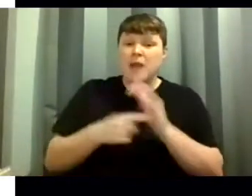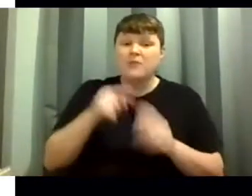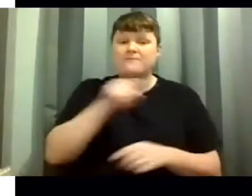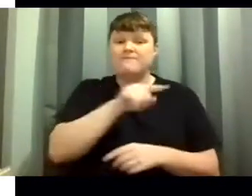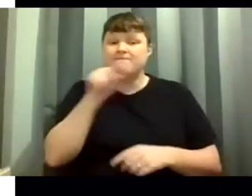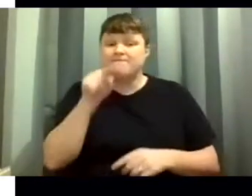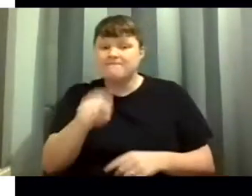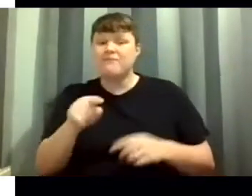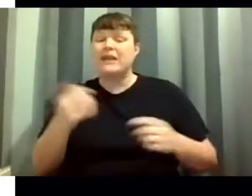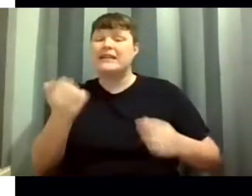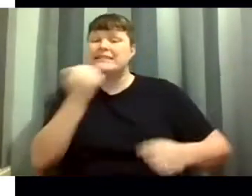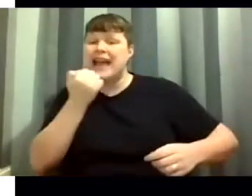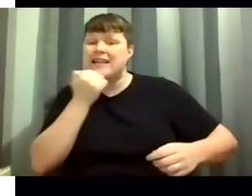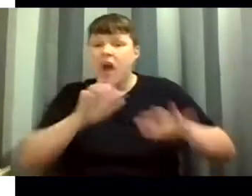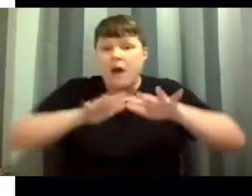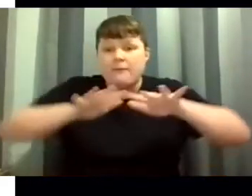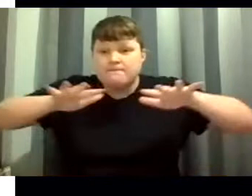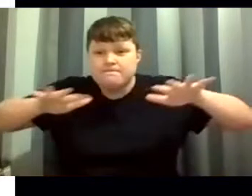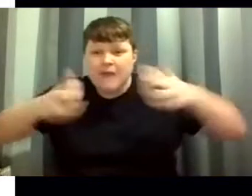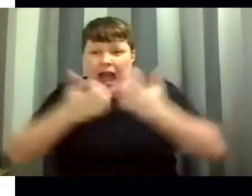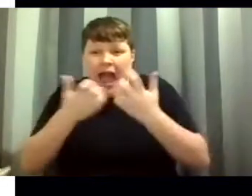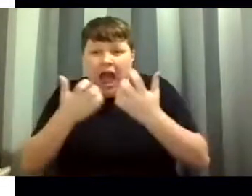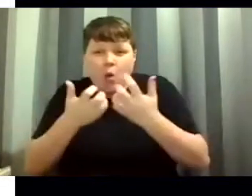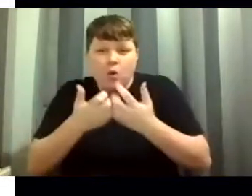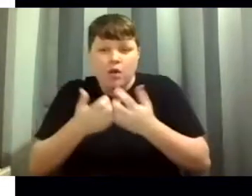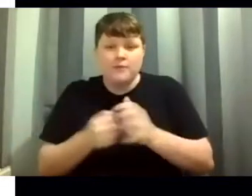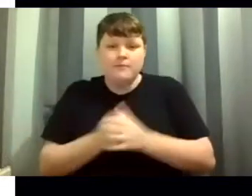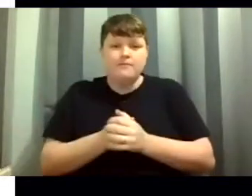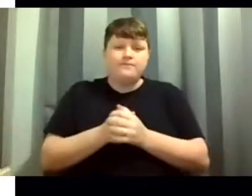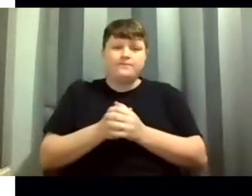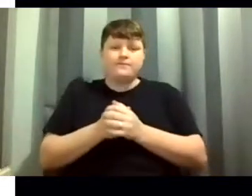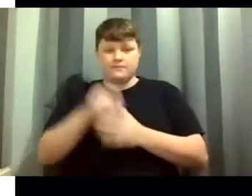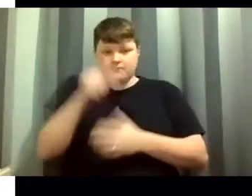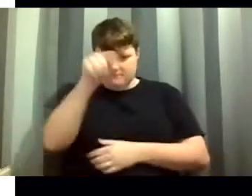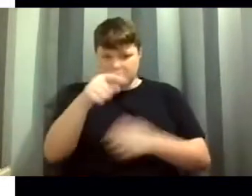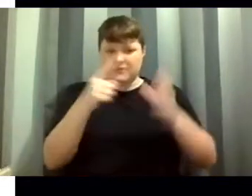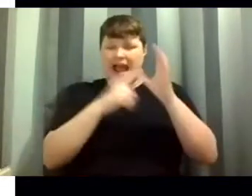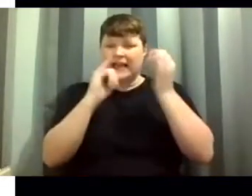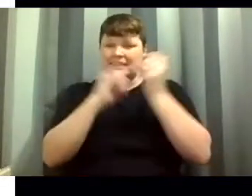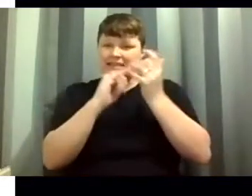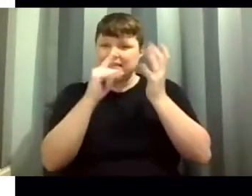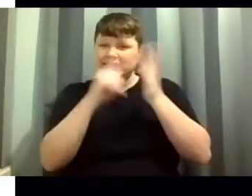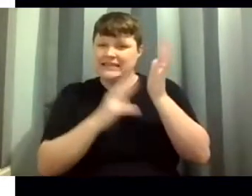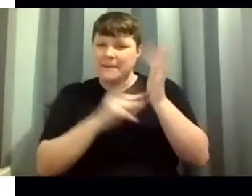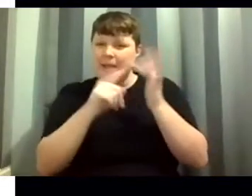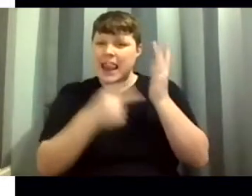(very briefly though). This is the process of assimilating all of the available observations